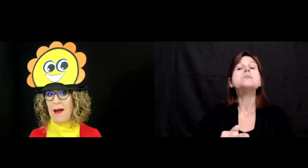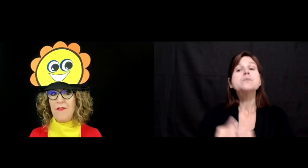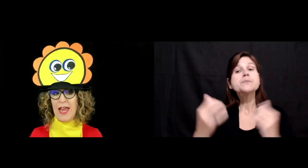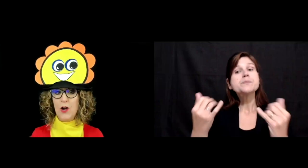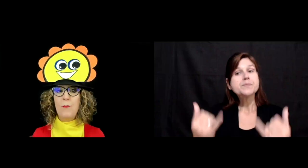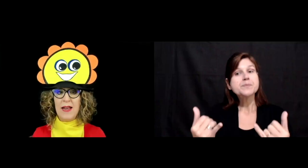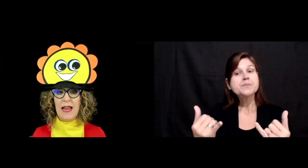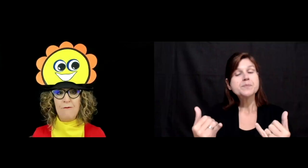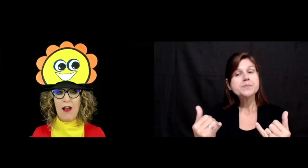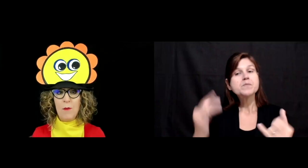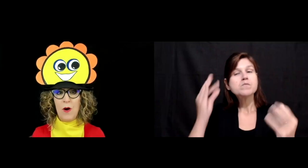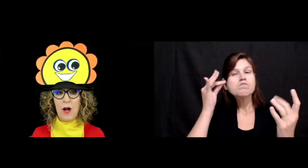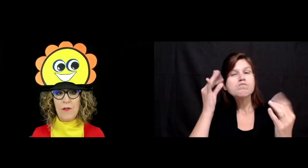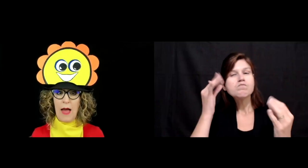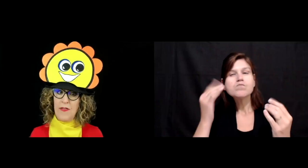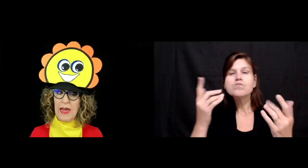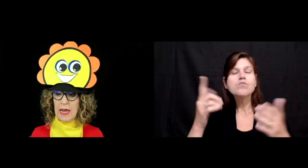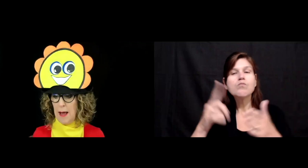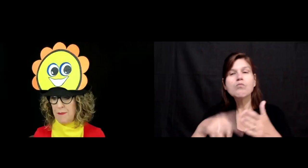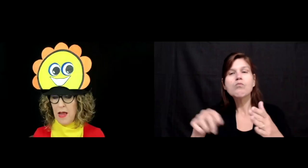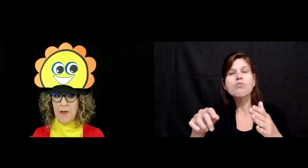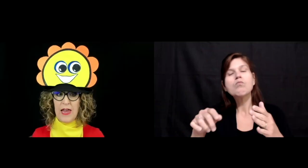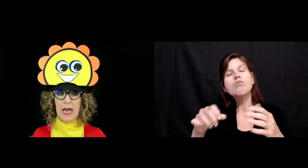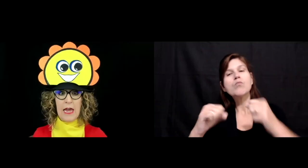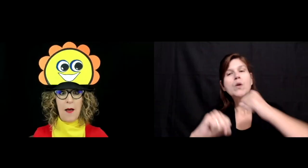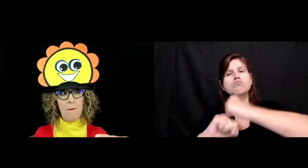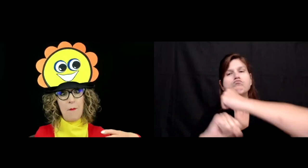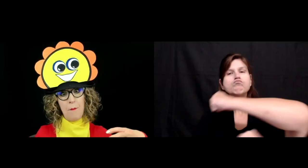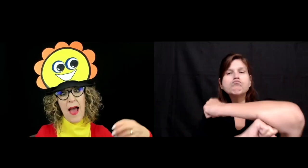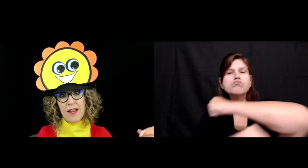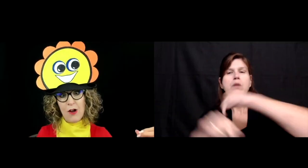about the underpinning framework of the pedagogy.